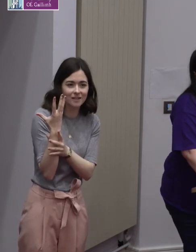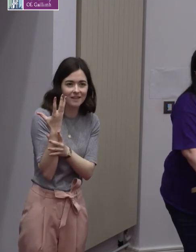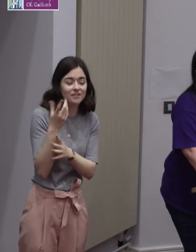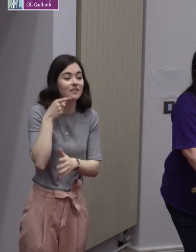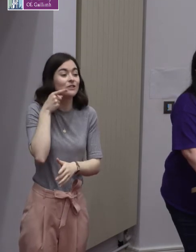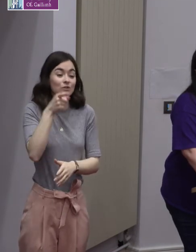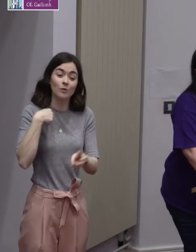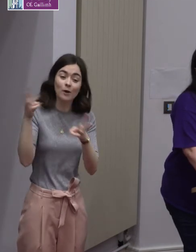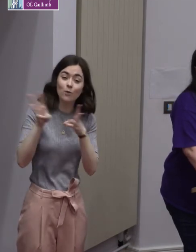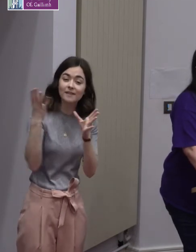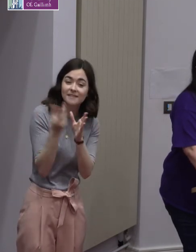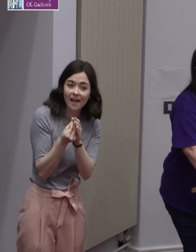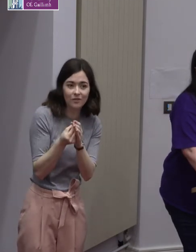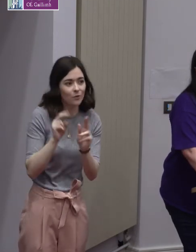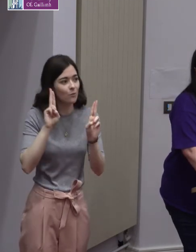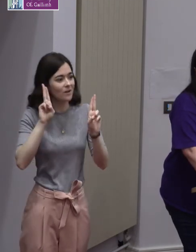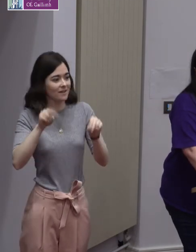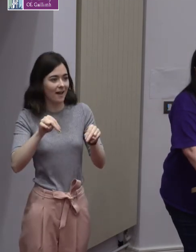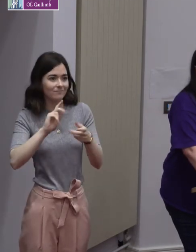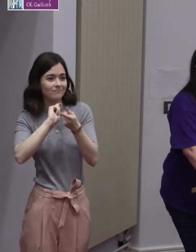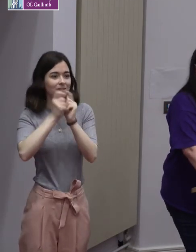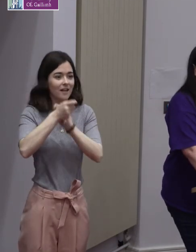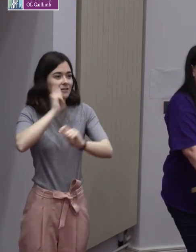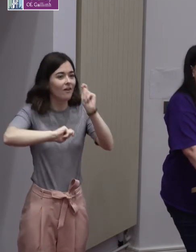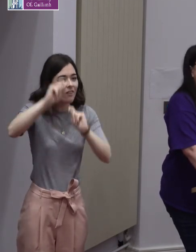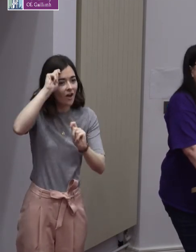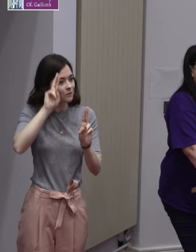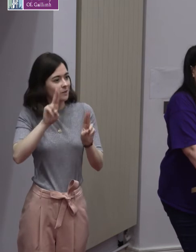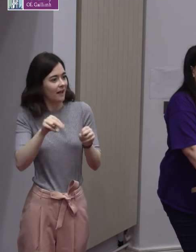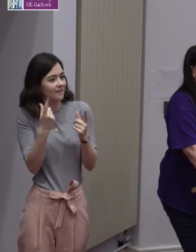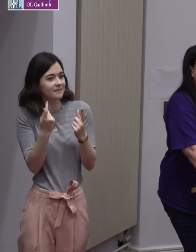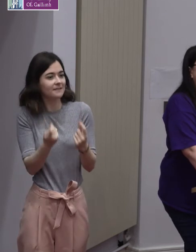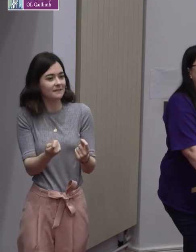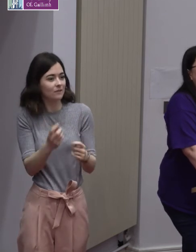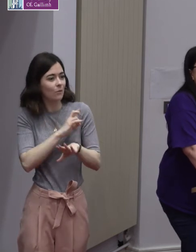By working together, we can transform ourselves, we can sit quietly and think about what we